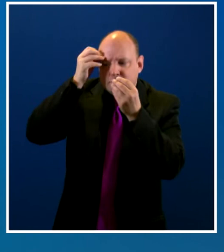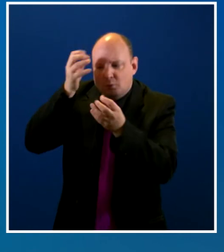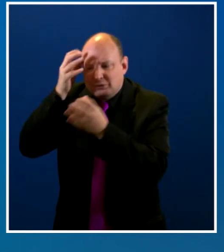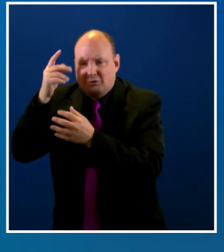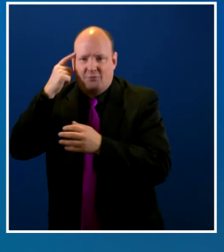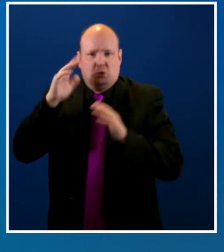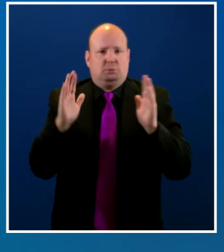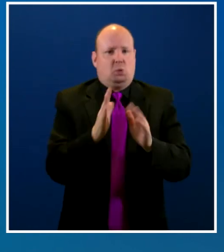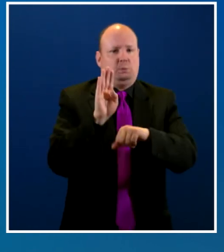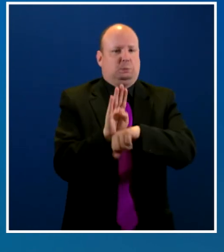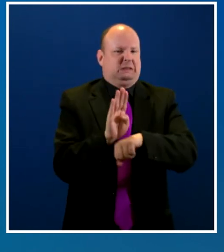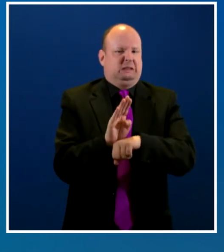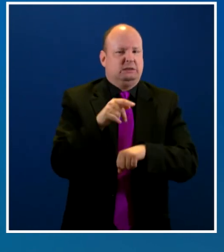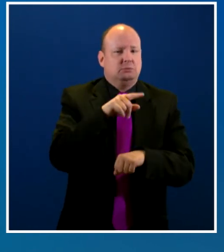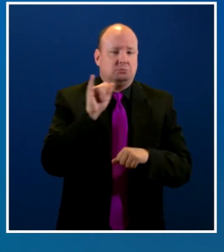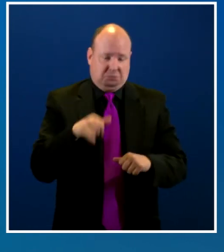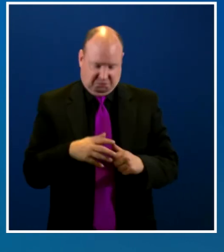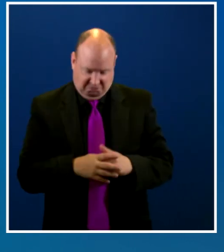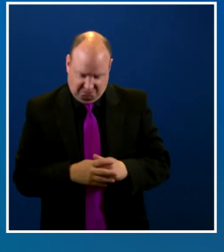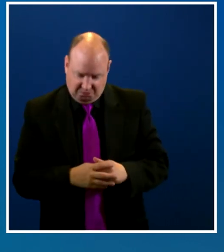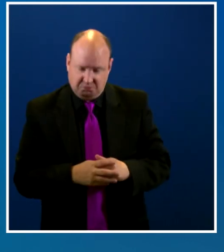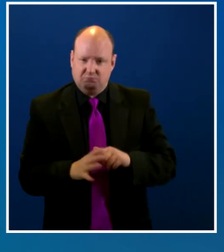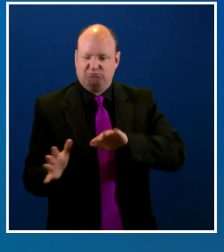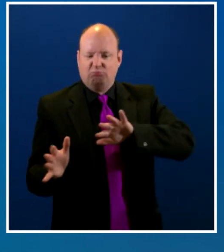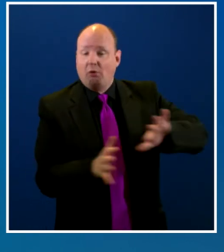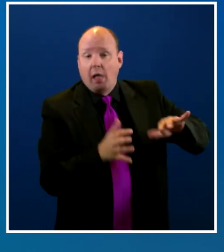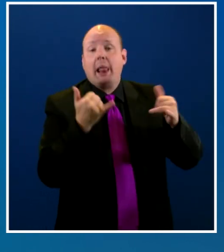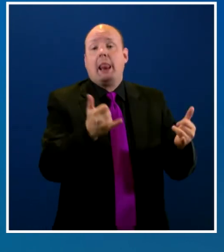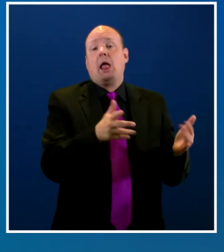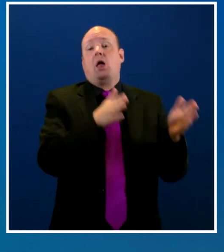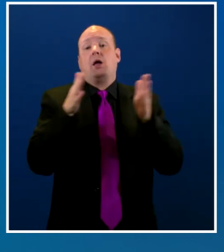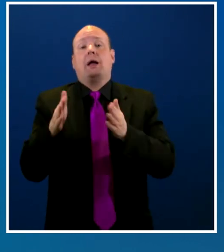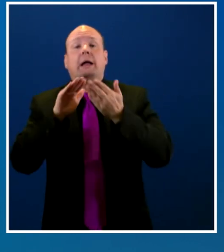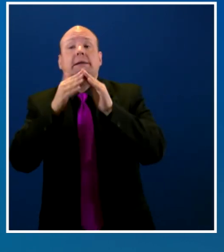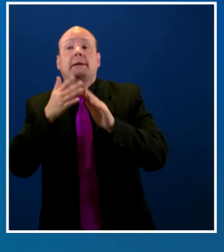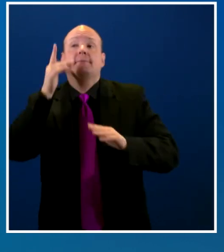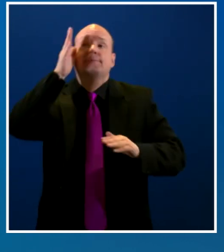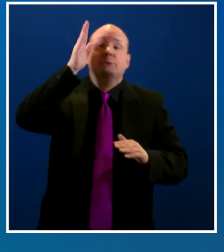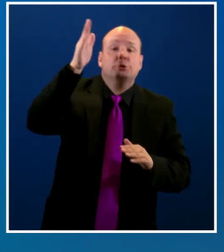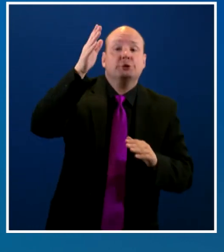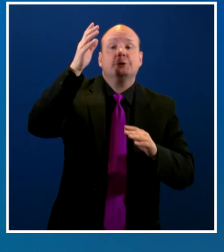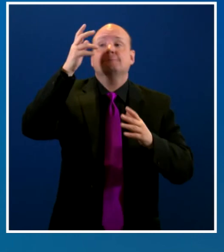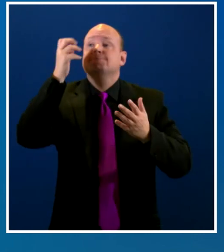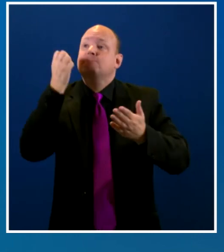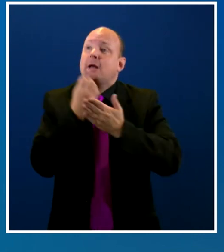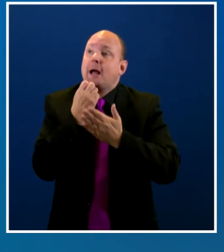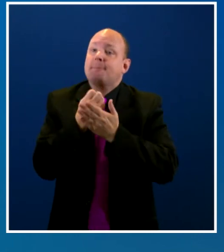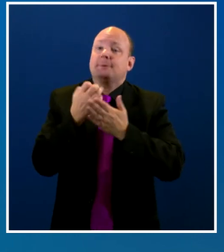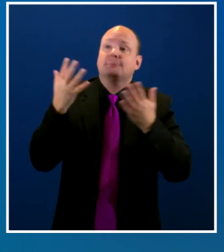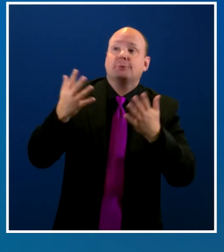Finally, as we look toward our City's long term economic recovery, more support is on the way.